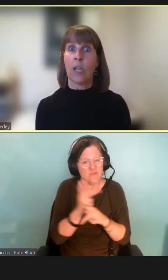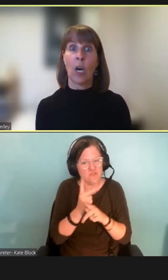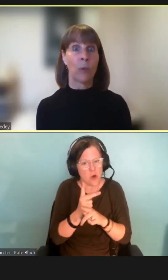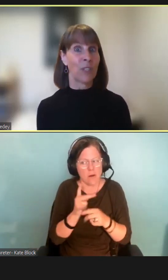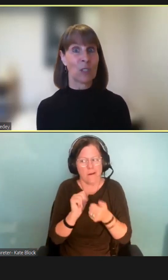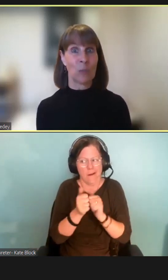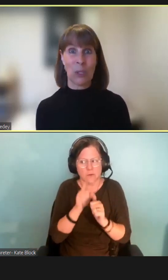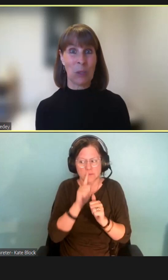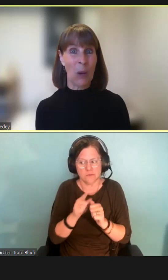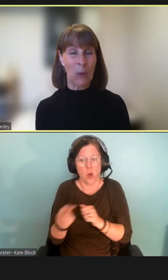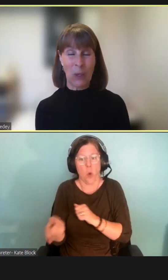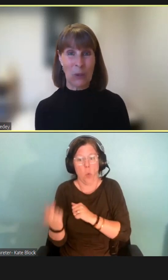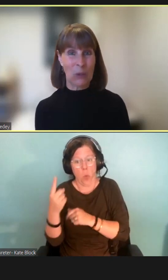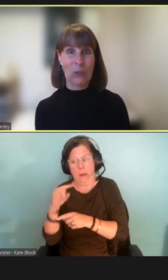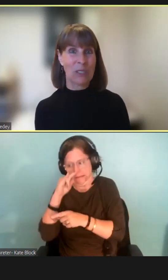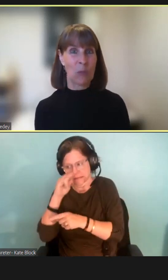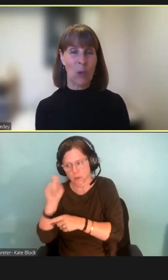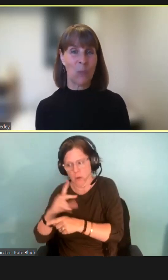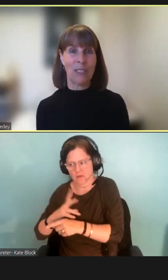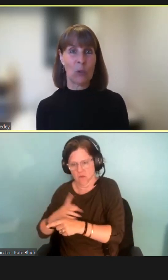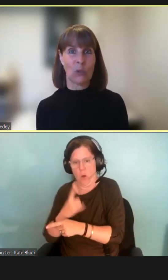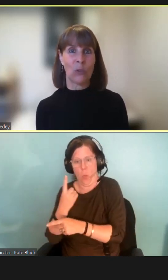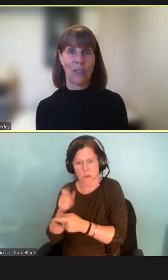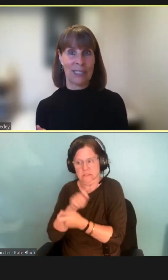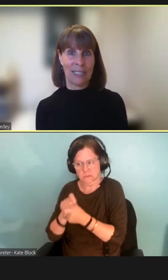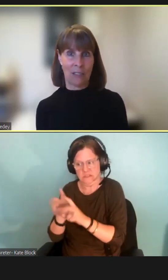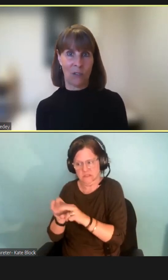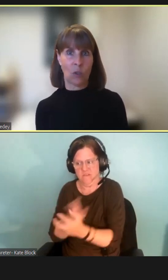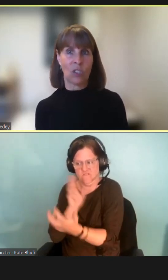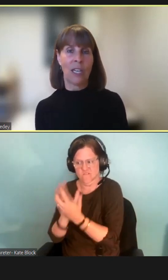more flexibility about what you use that might be useful at the individual child